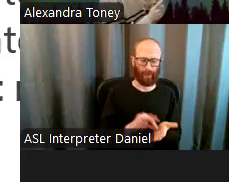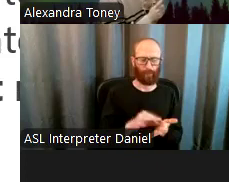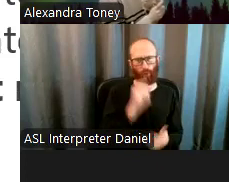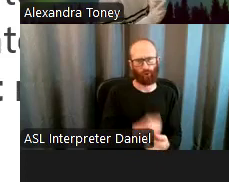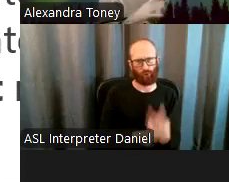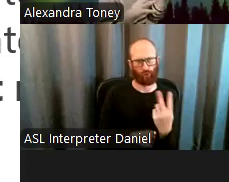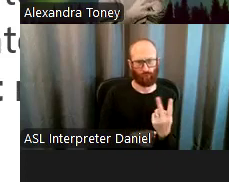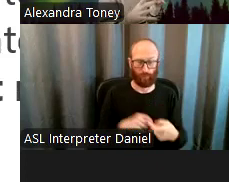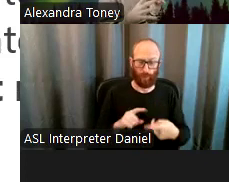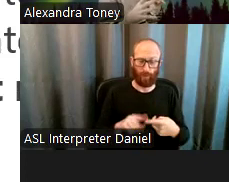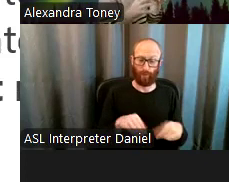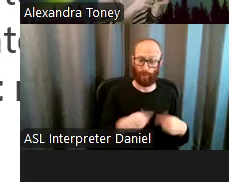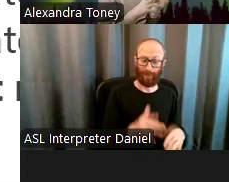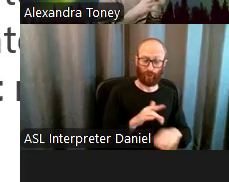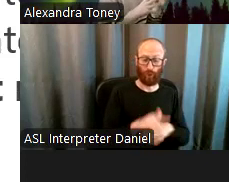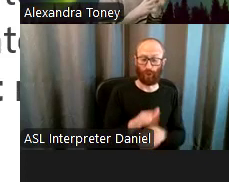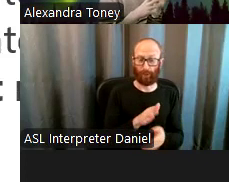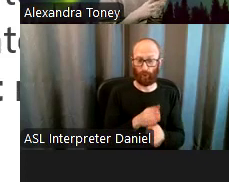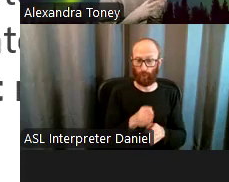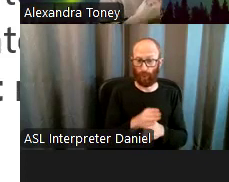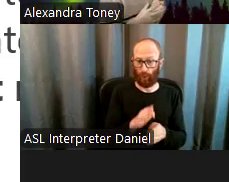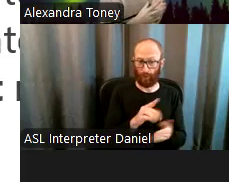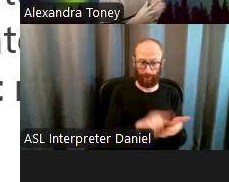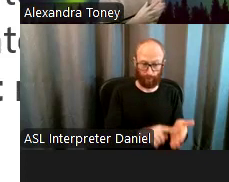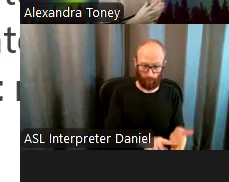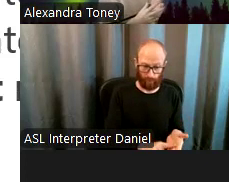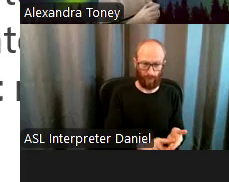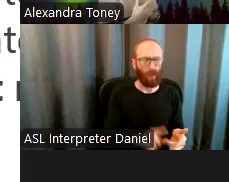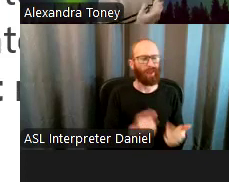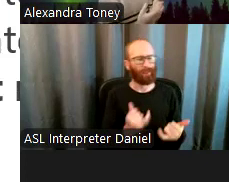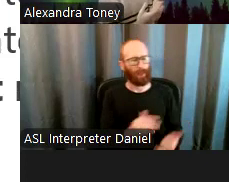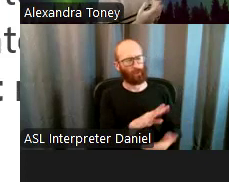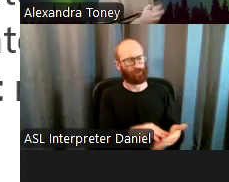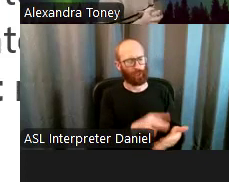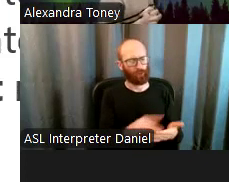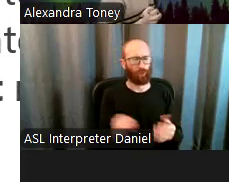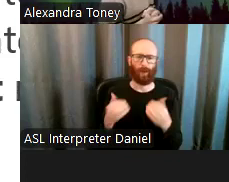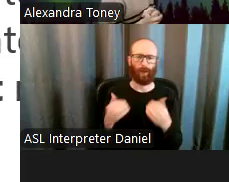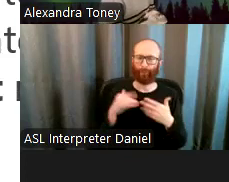exploration and free up schedule space for other courses to explore more things.